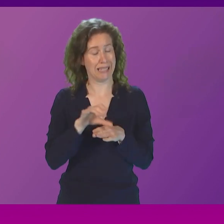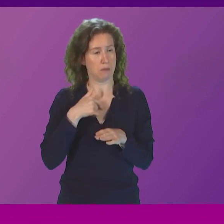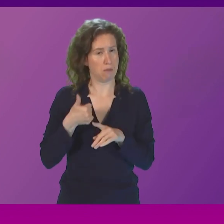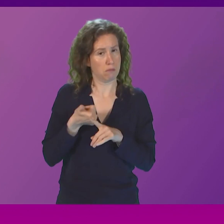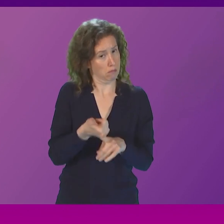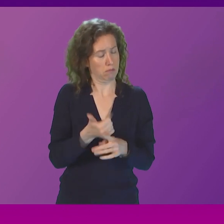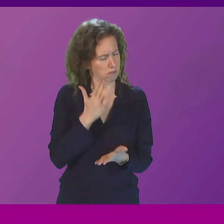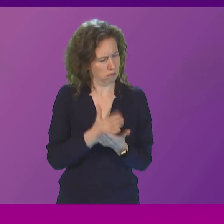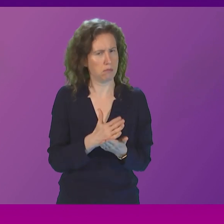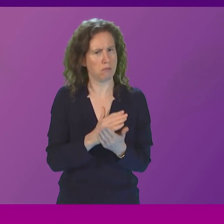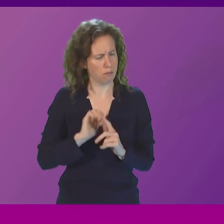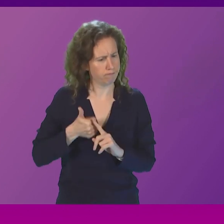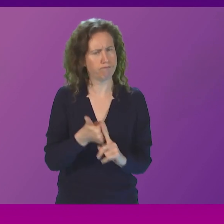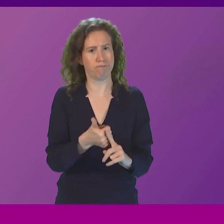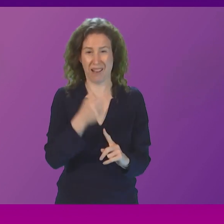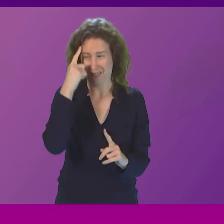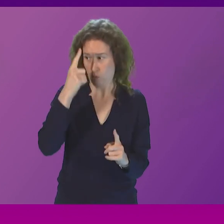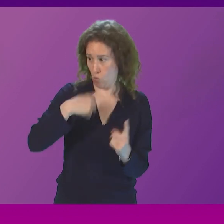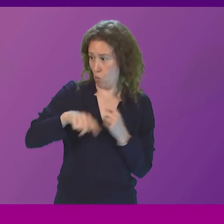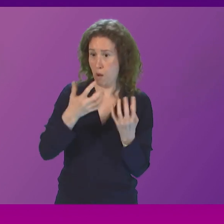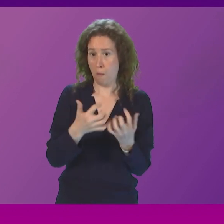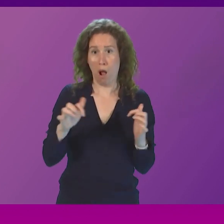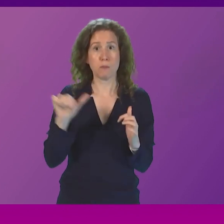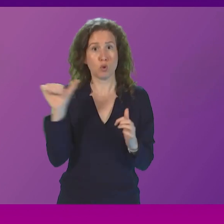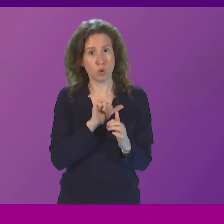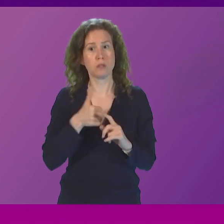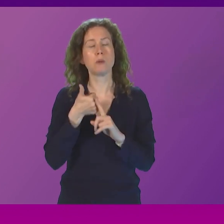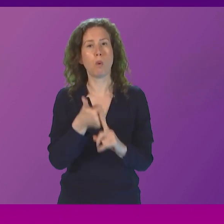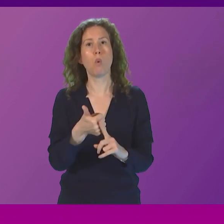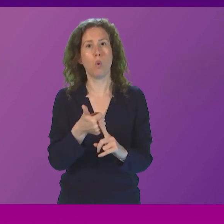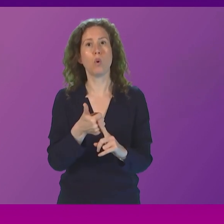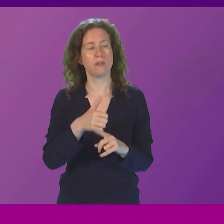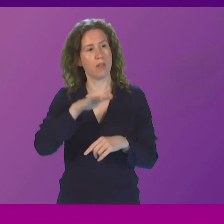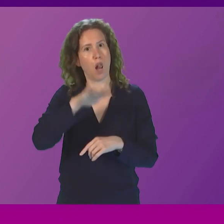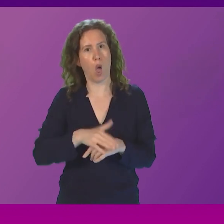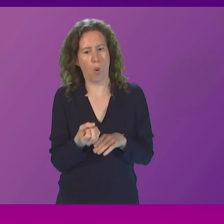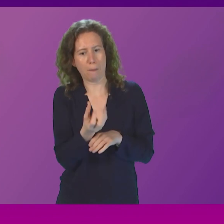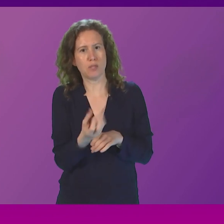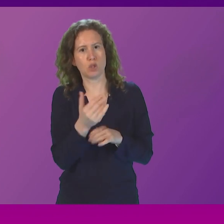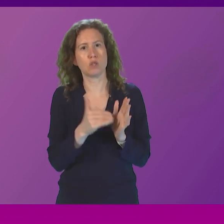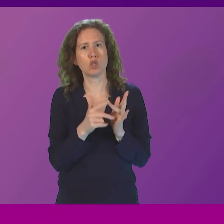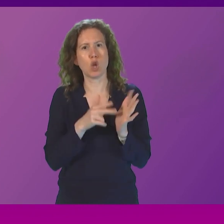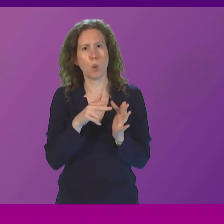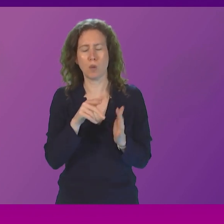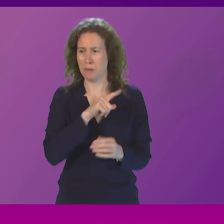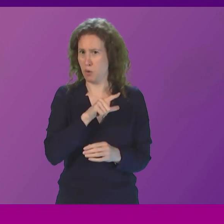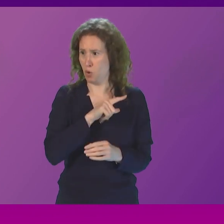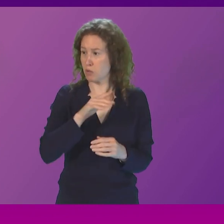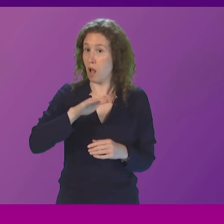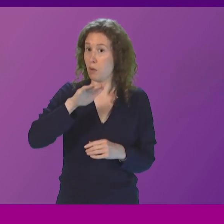supportive of. The whole Parliament should be supportive of the low-emission zones, because we know